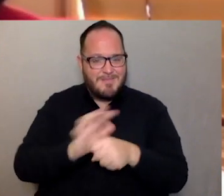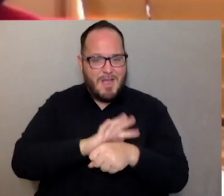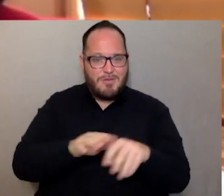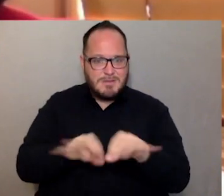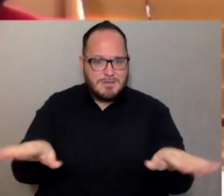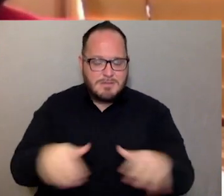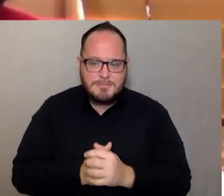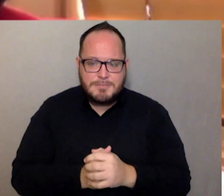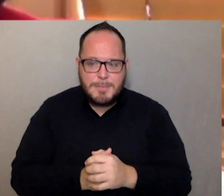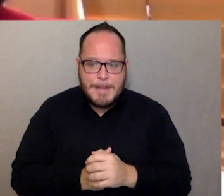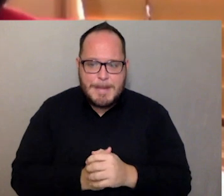EVEN THOUGH WE ONLY MAKE UP ABOUT 13% OF OREGON'S